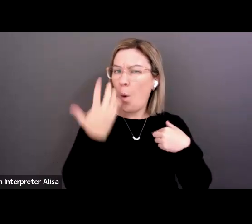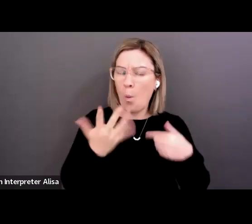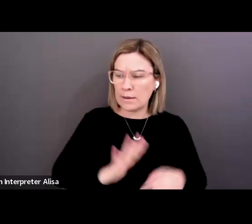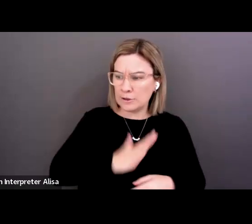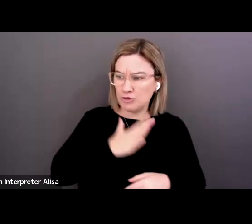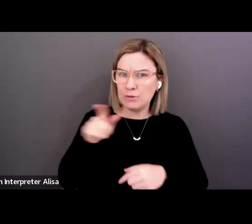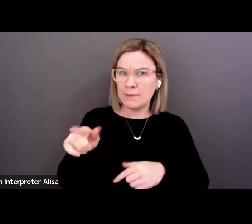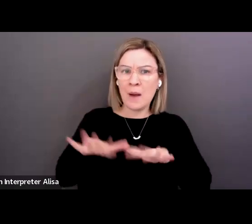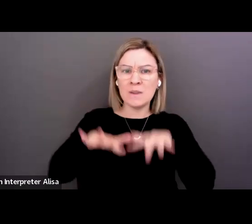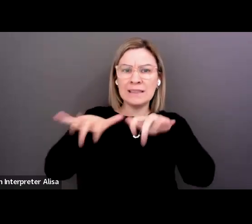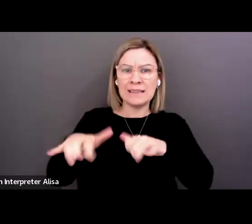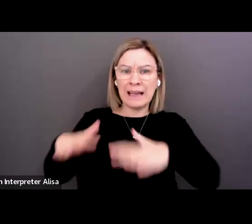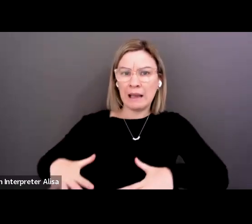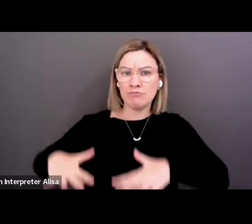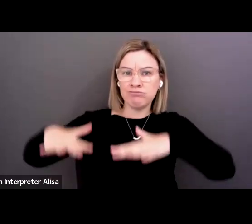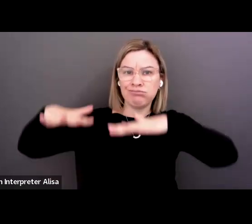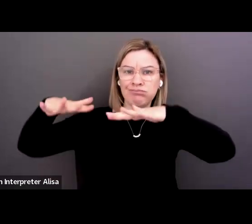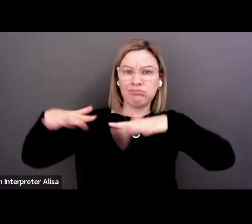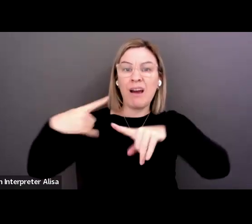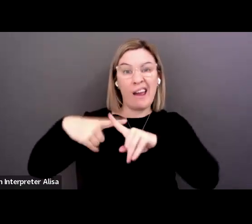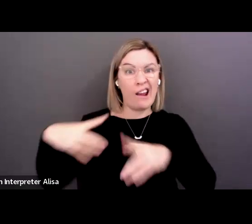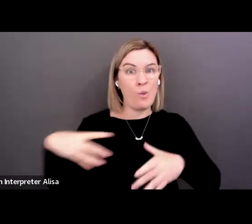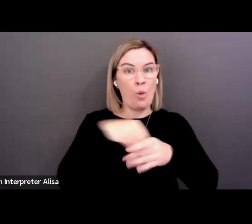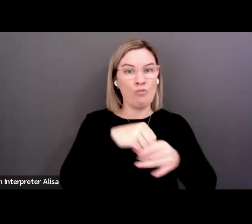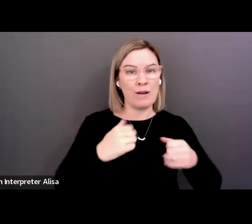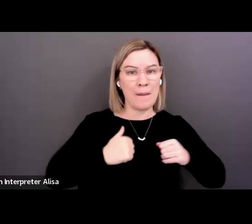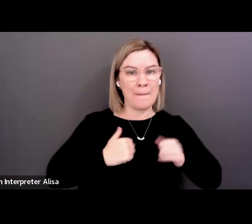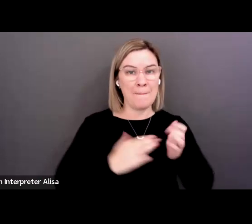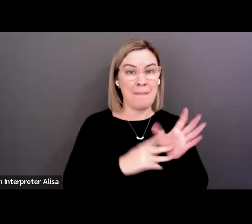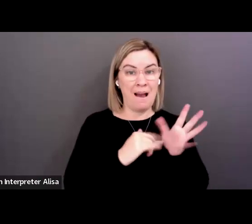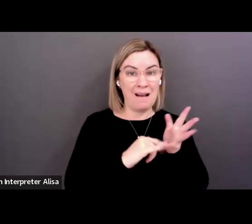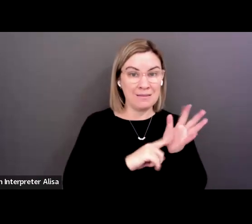my PhD. That's fun. I am - yeah, I'm a climate activist. I have always been